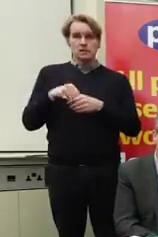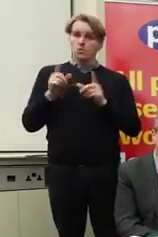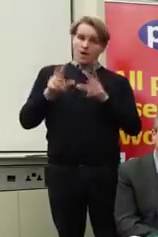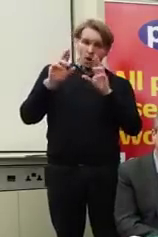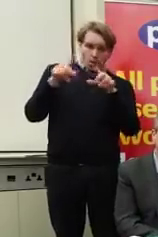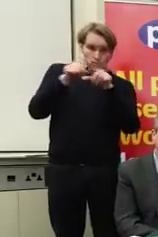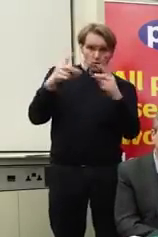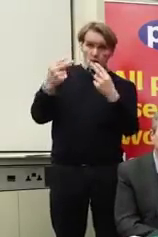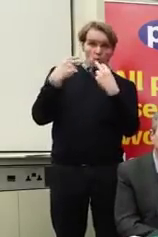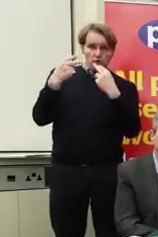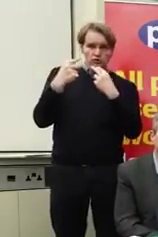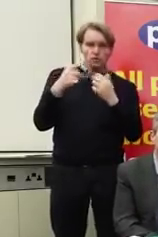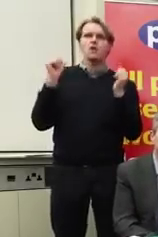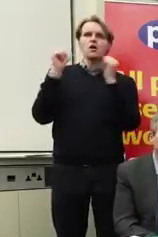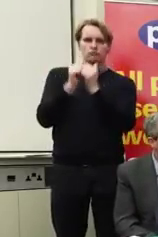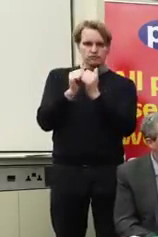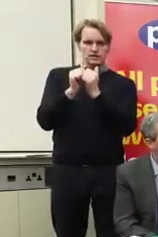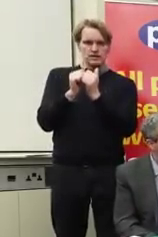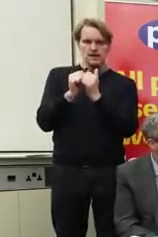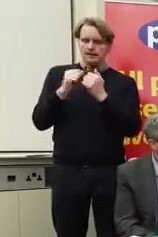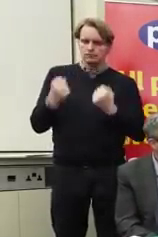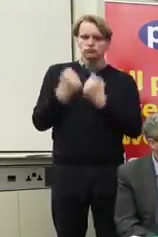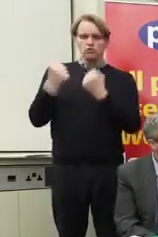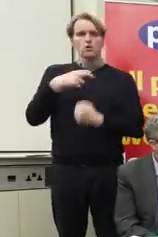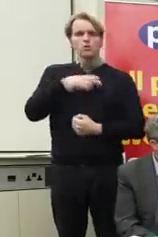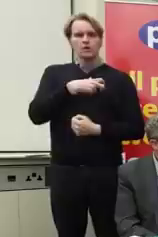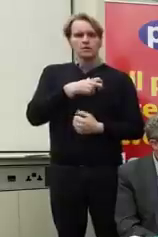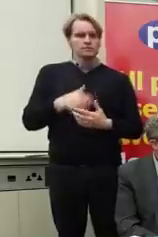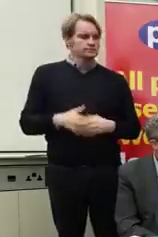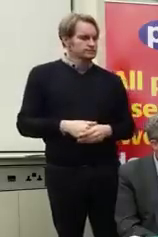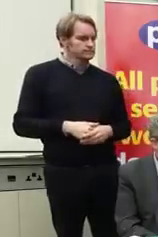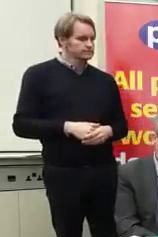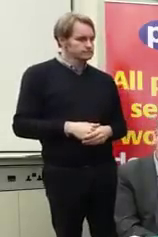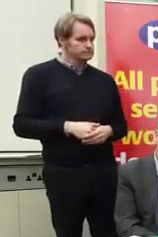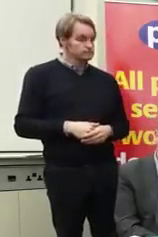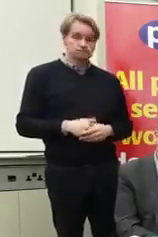watching tonight will share those values and deliver that campaign. Well thank you Mark we're slightly